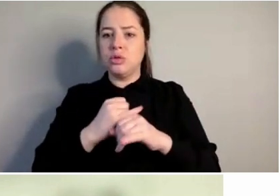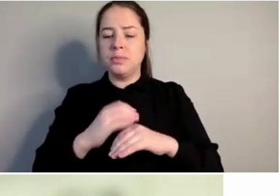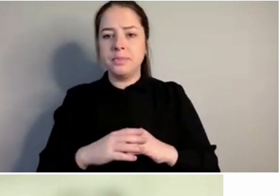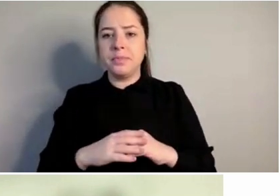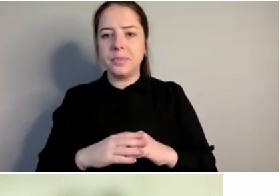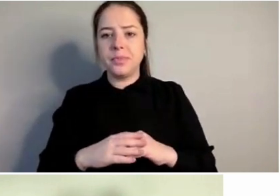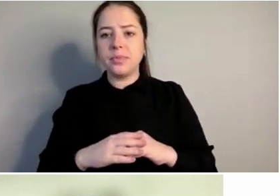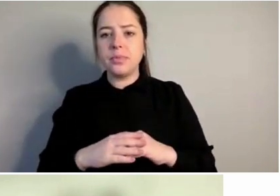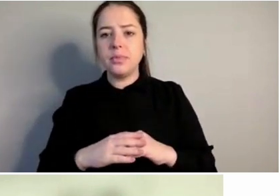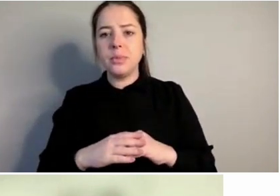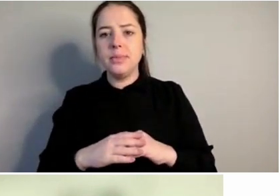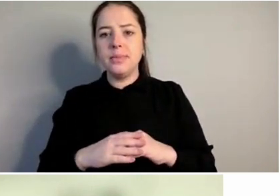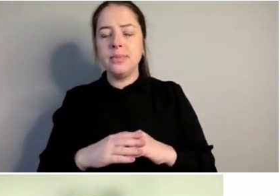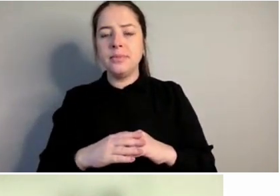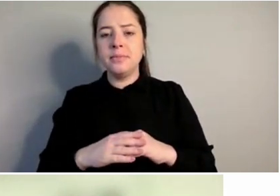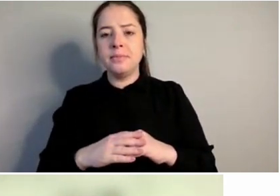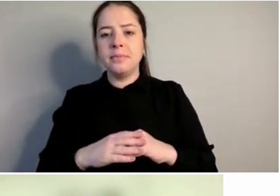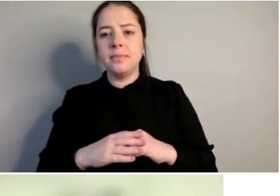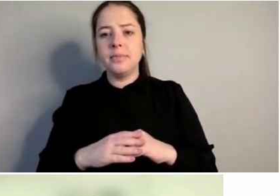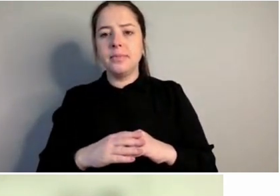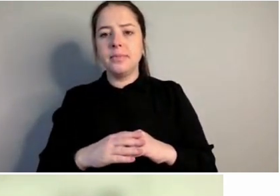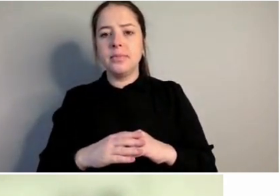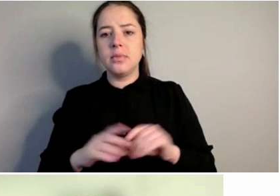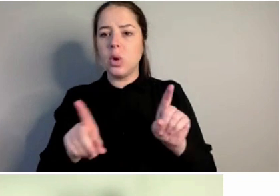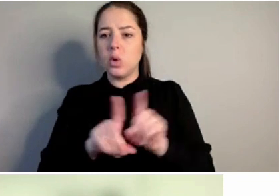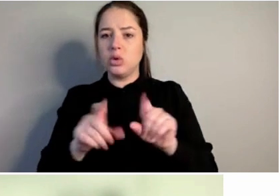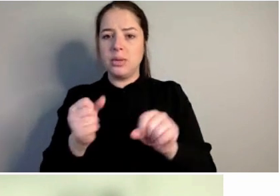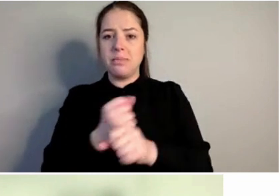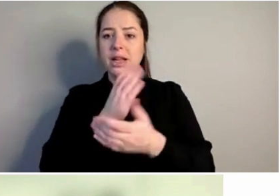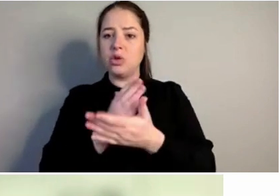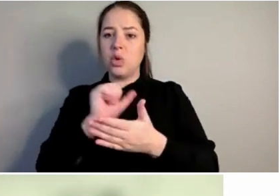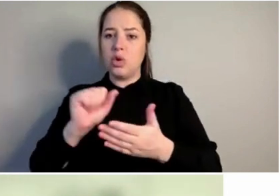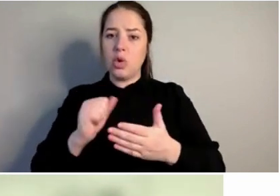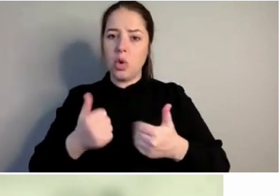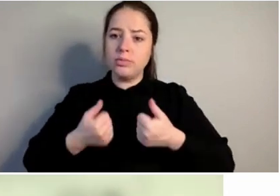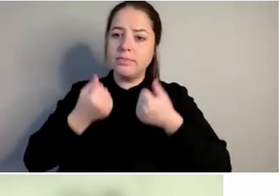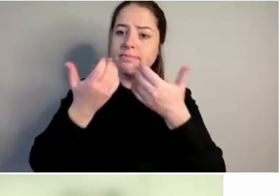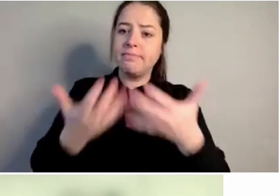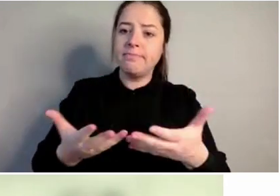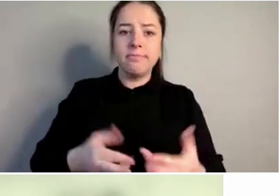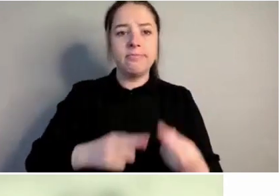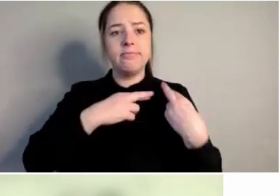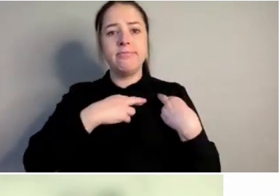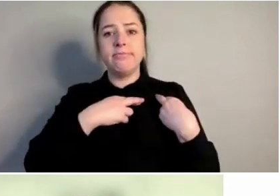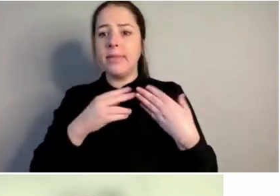and through that also make their contribution, take some responsibility, leadership at all levels, as you were saying,